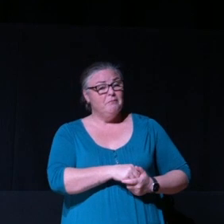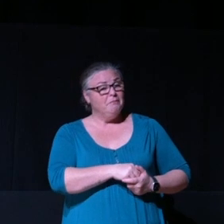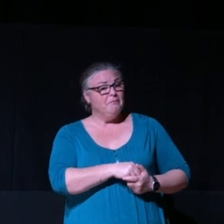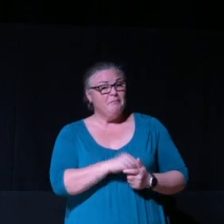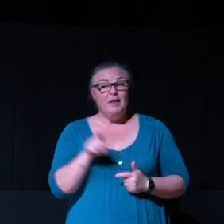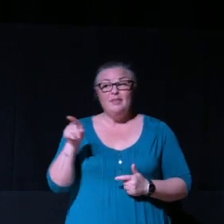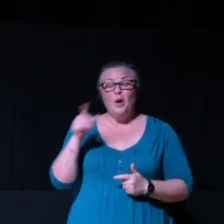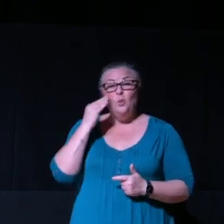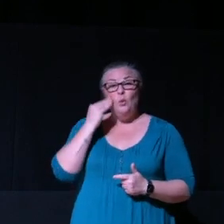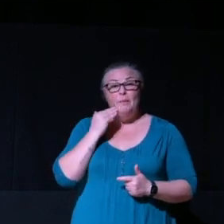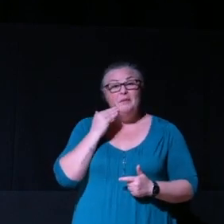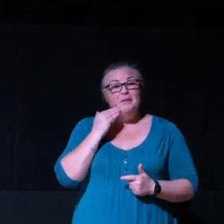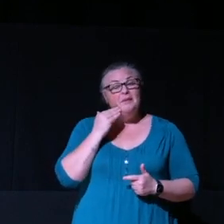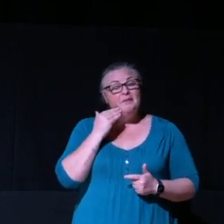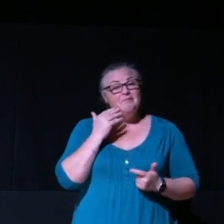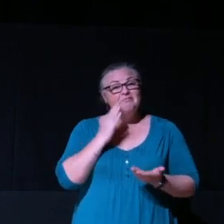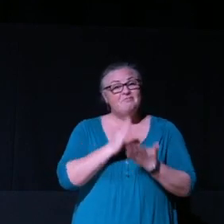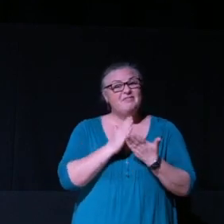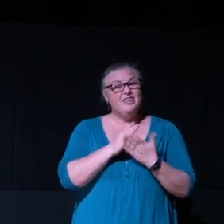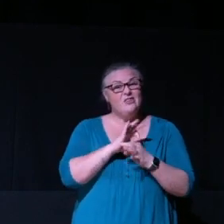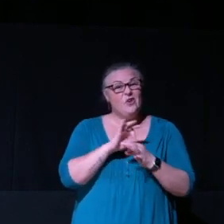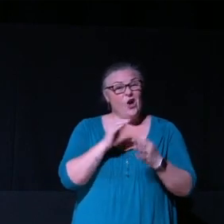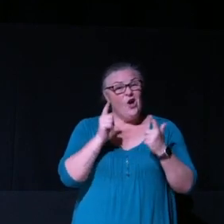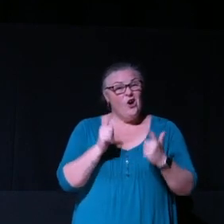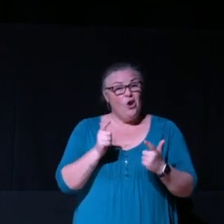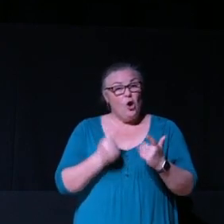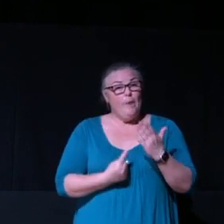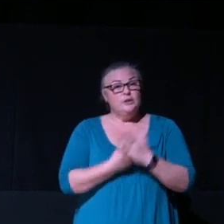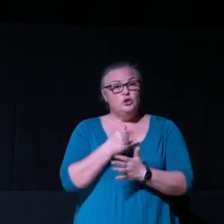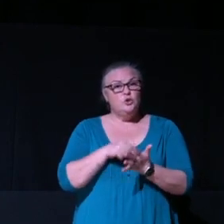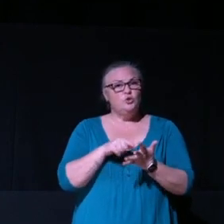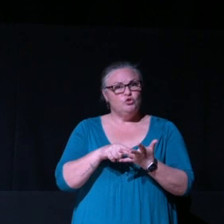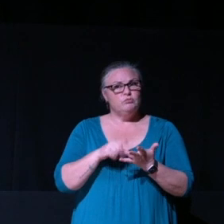often have much opportunity to participate in a conversation. And I think that there